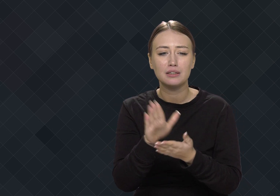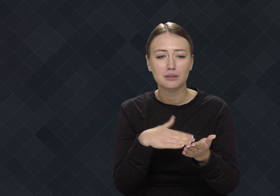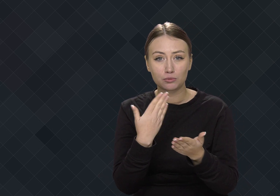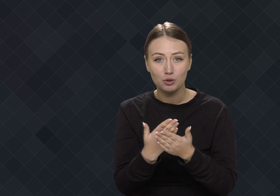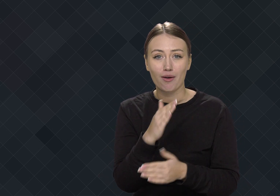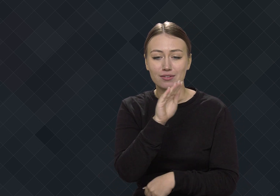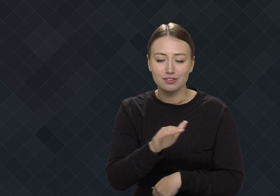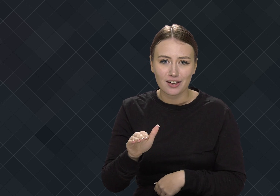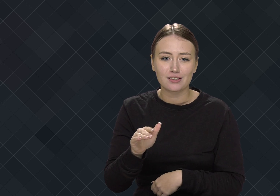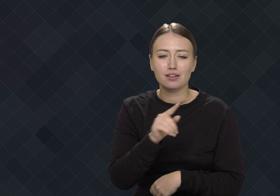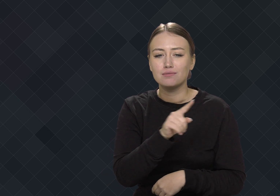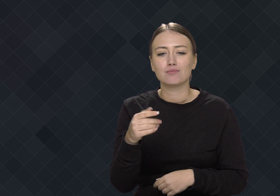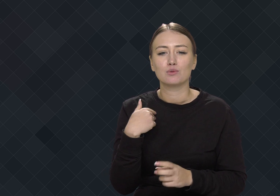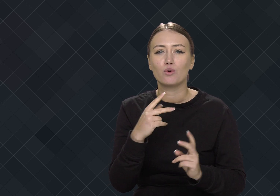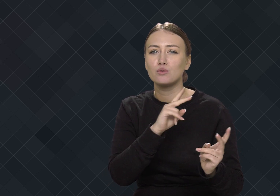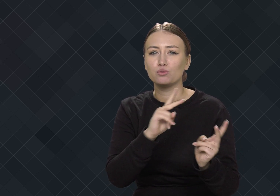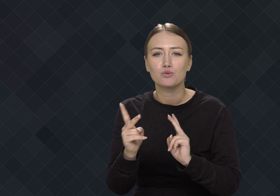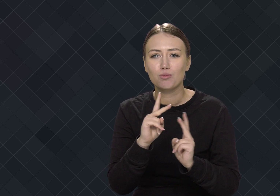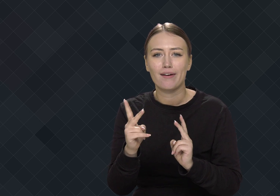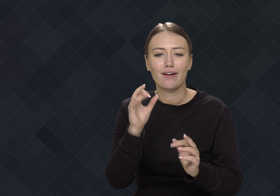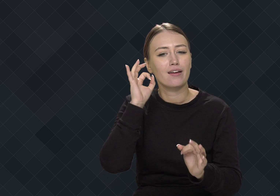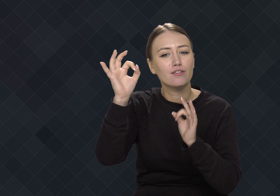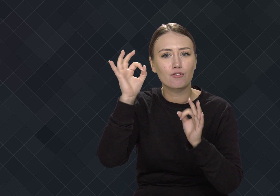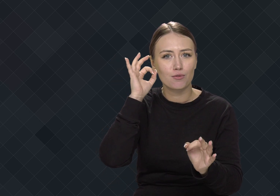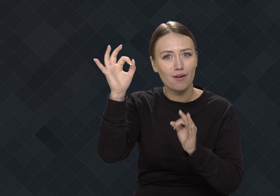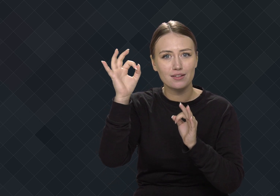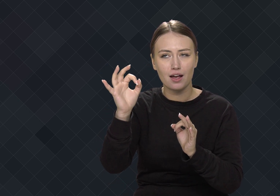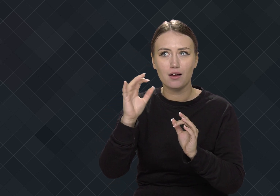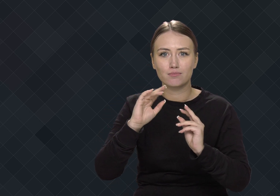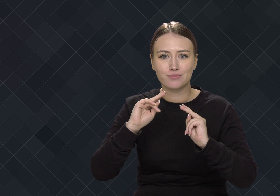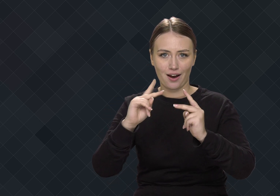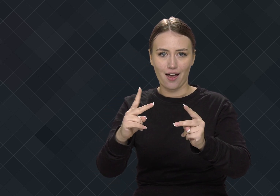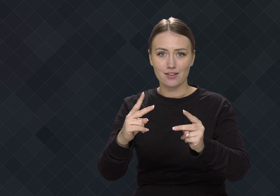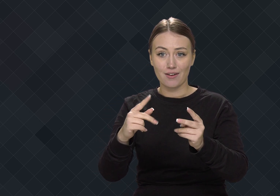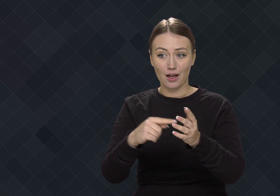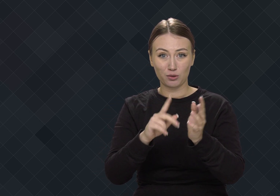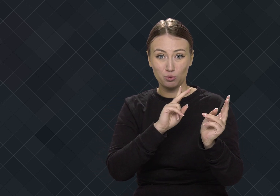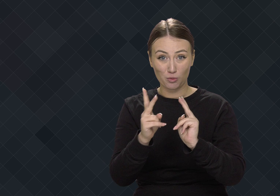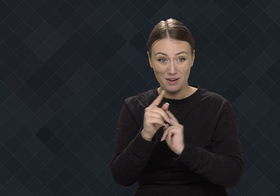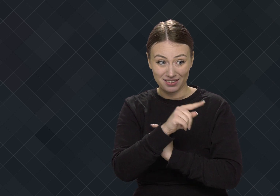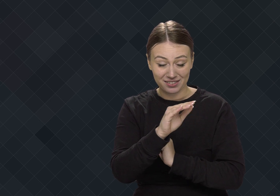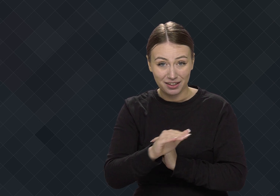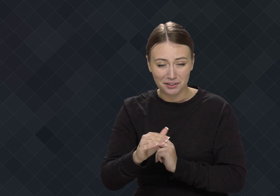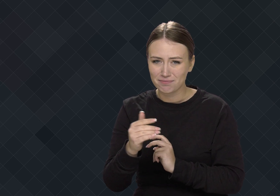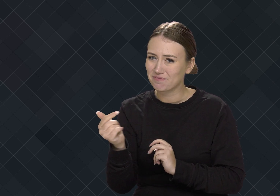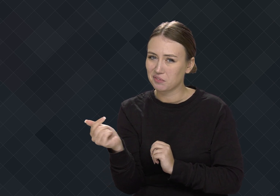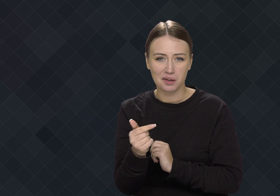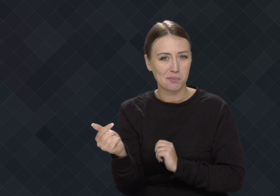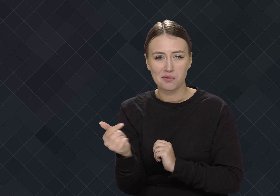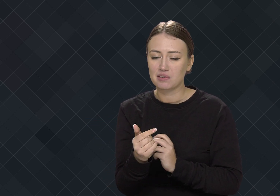where children translated content they shouldn't have.